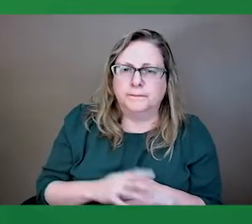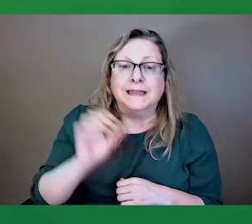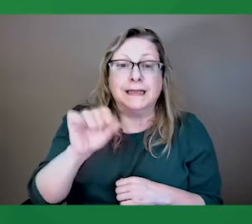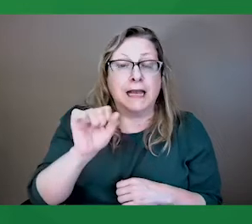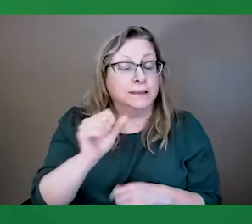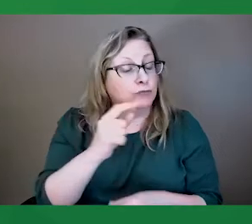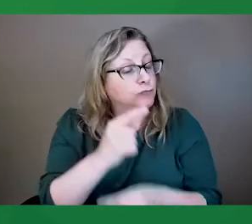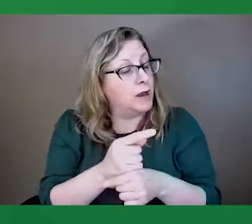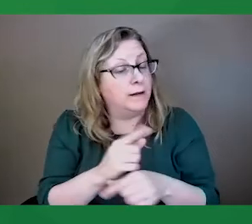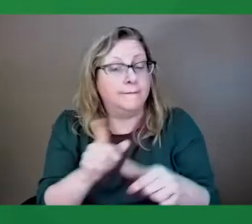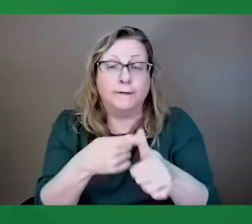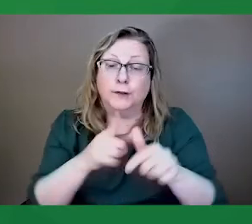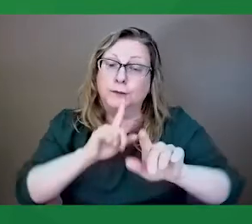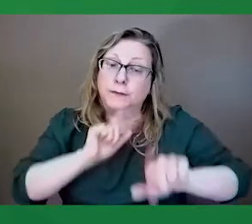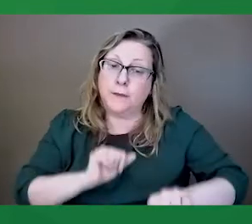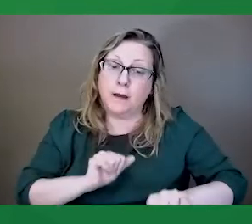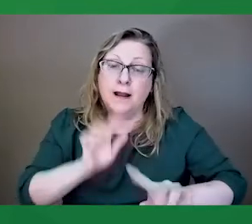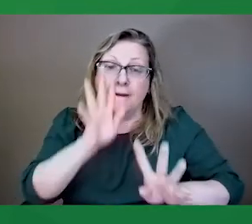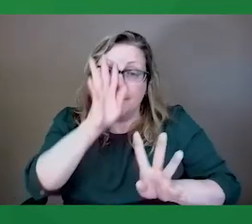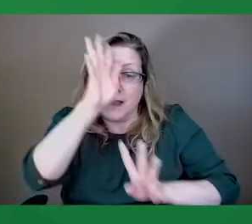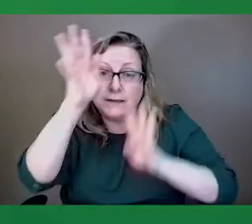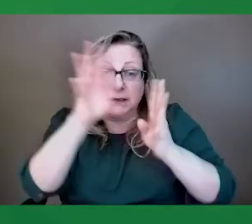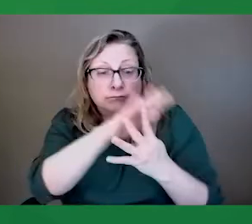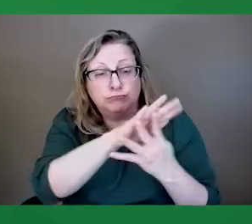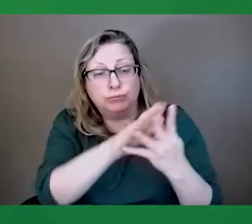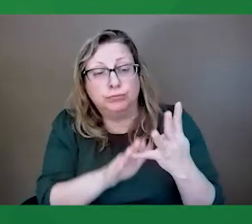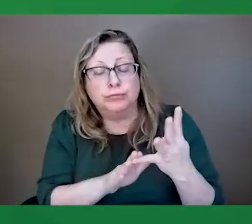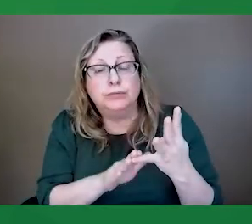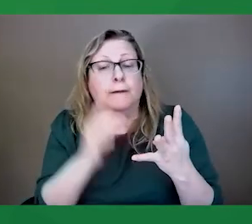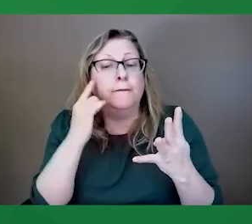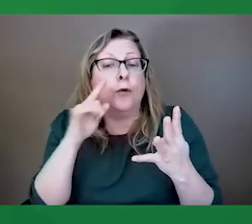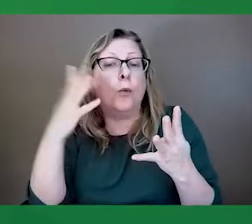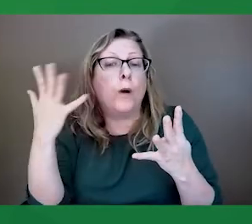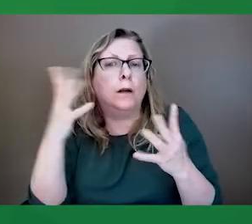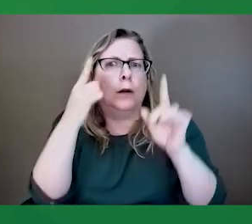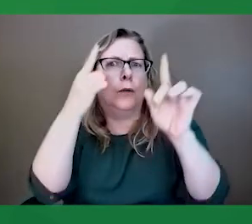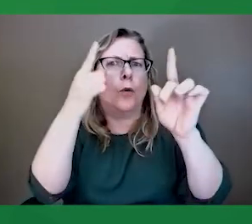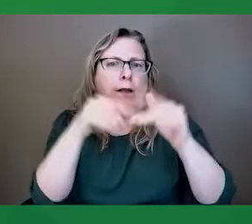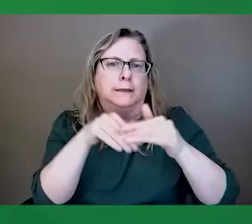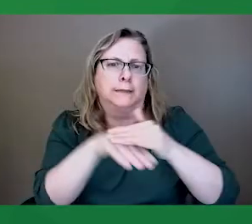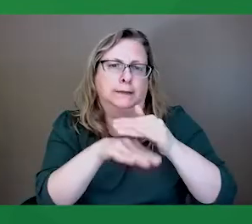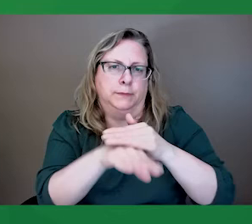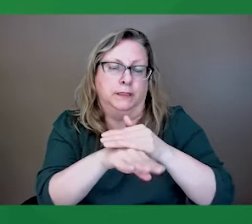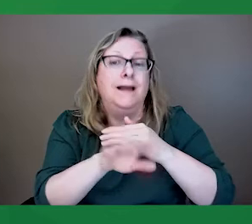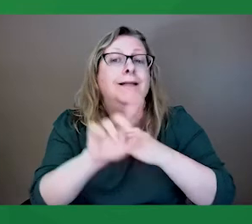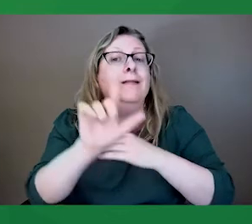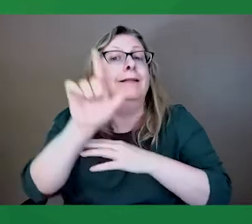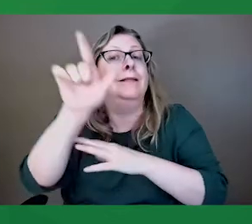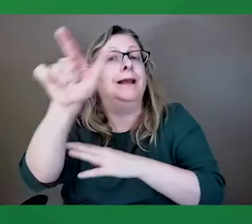[Jenny] Yeah, first response. They were invented with accessibility in mind and then became really widely adopted.